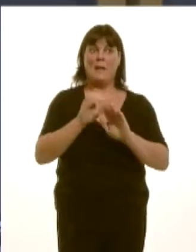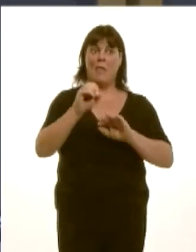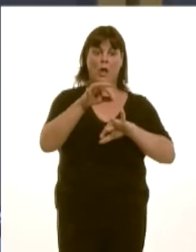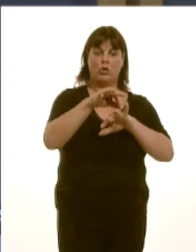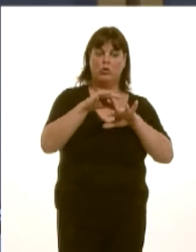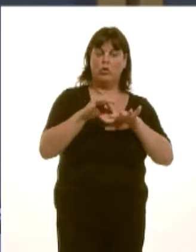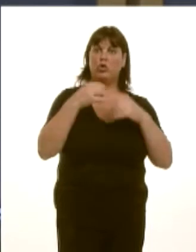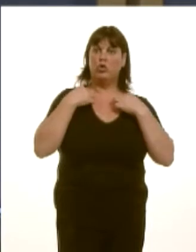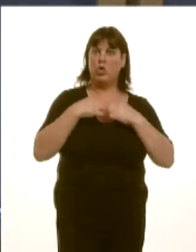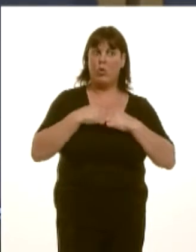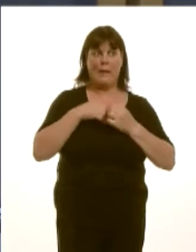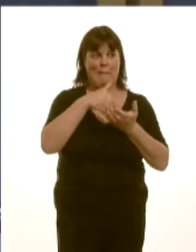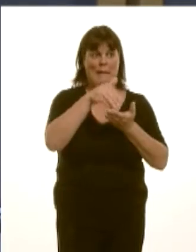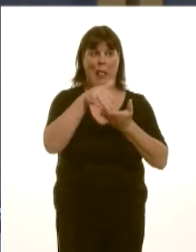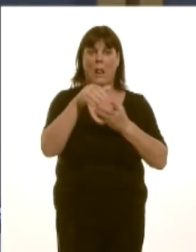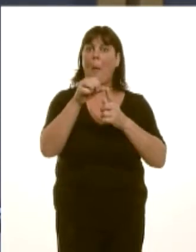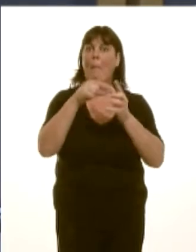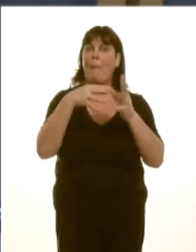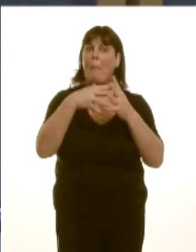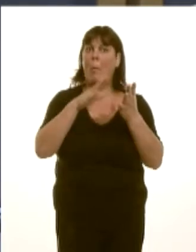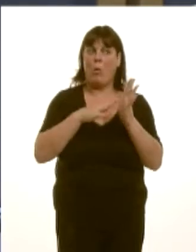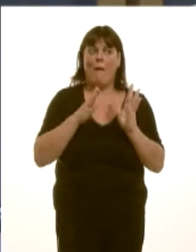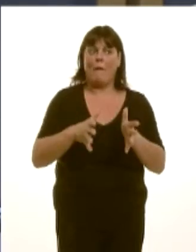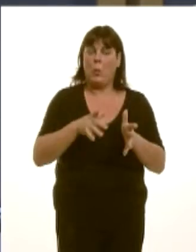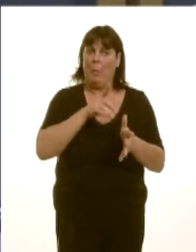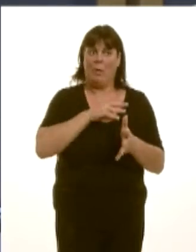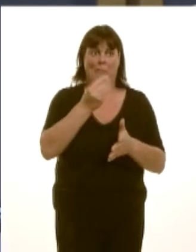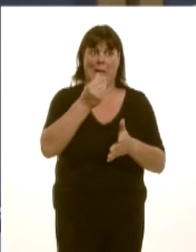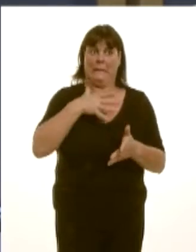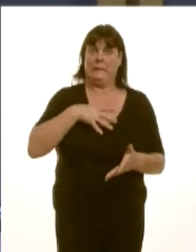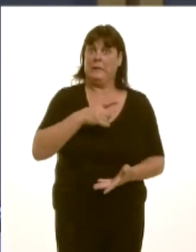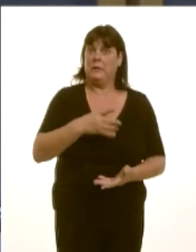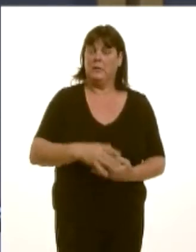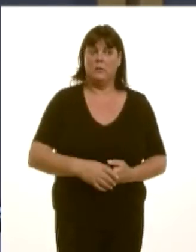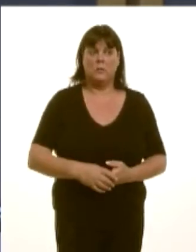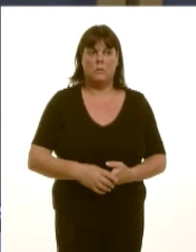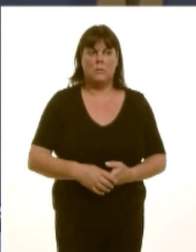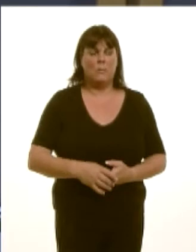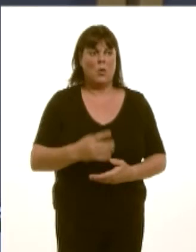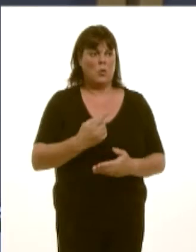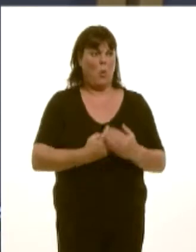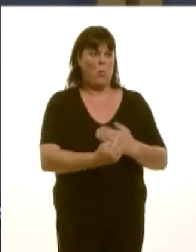Such cases, I fear, are not isolated, and I wondered what response you might be able